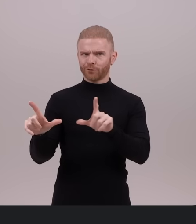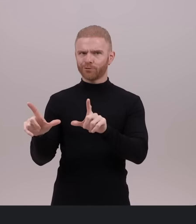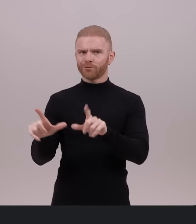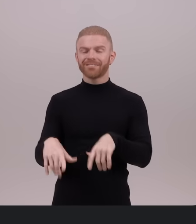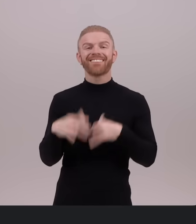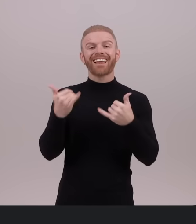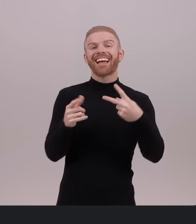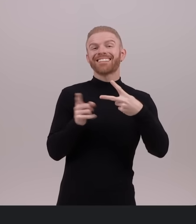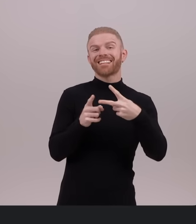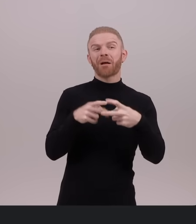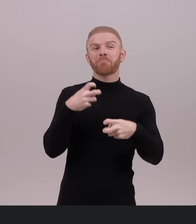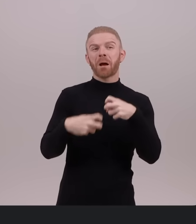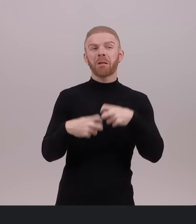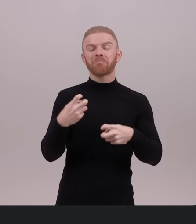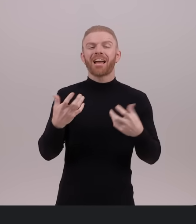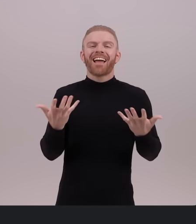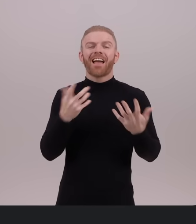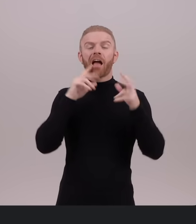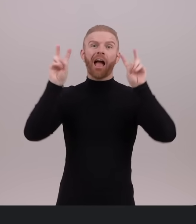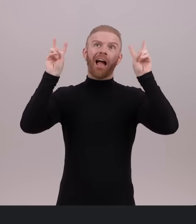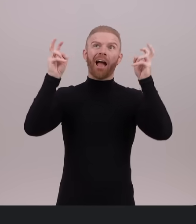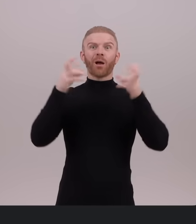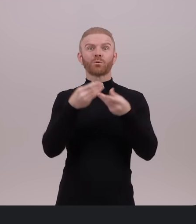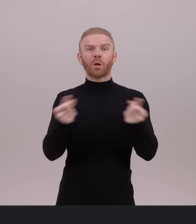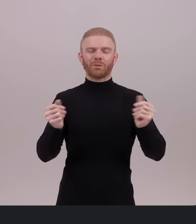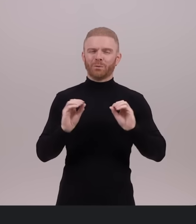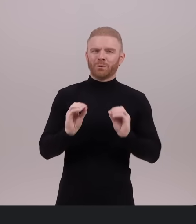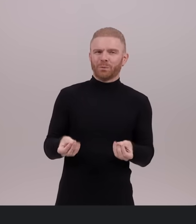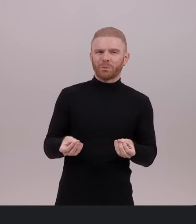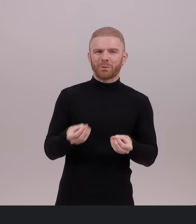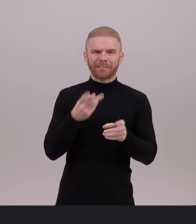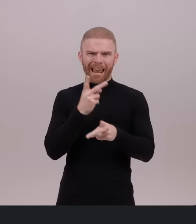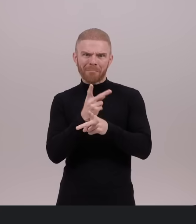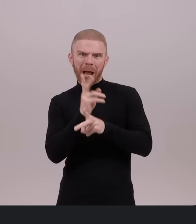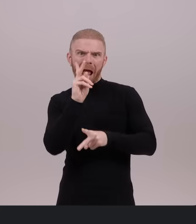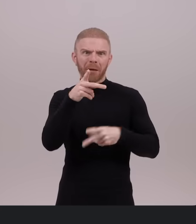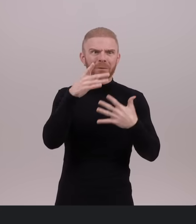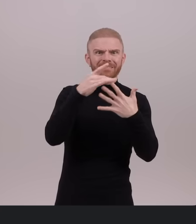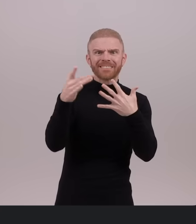hasn't been a solution to keeping up with features until now.